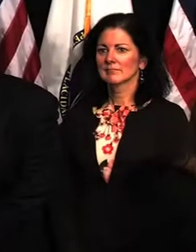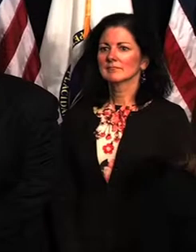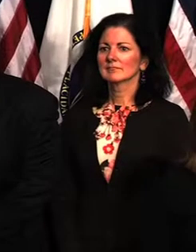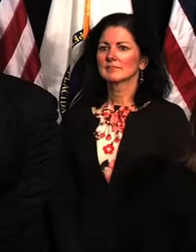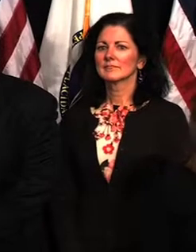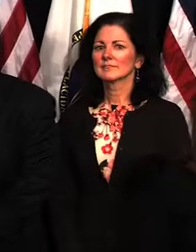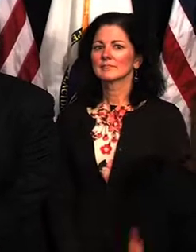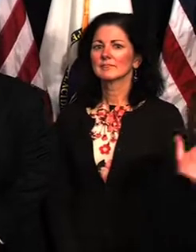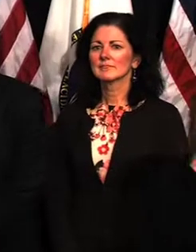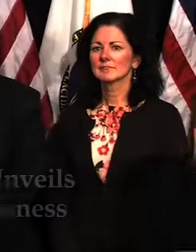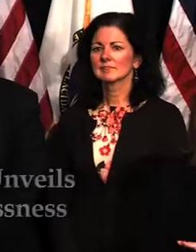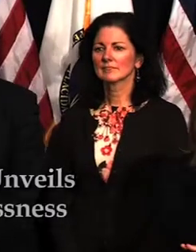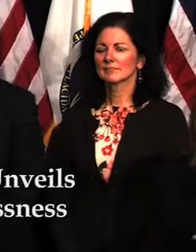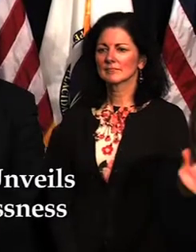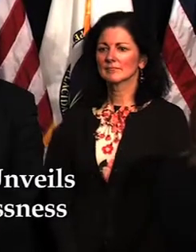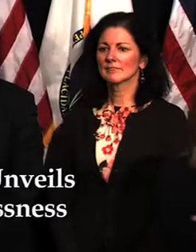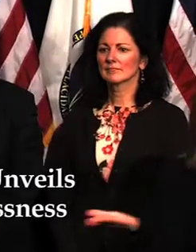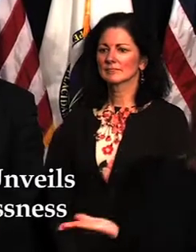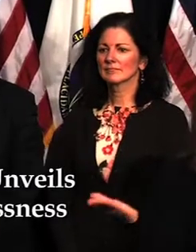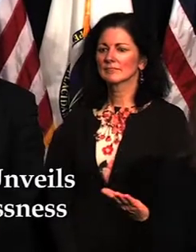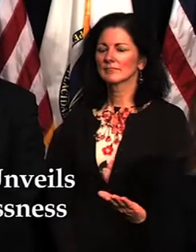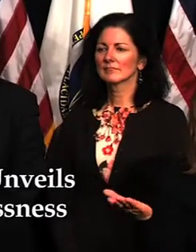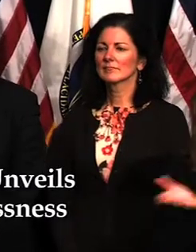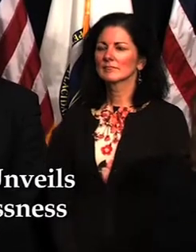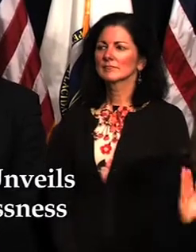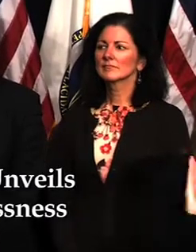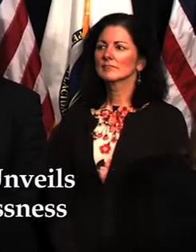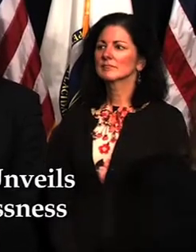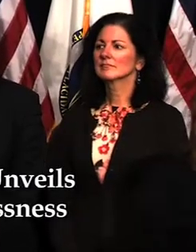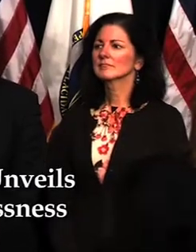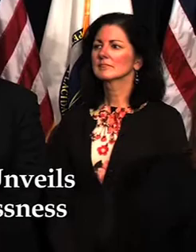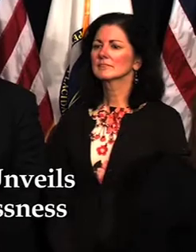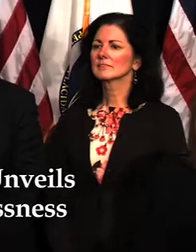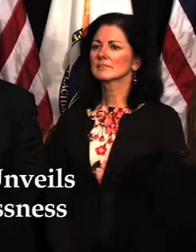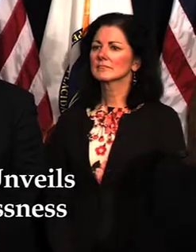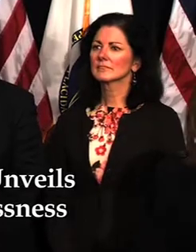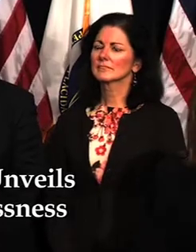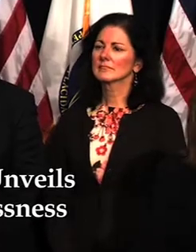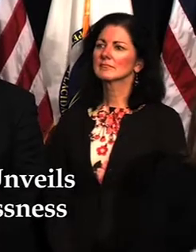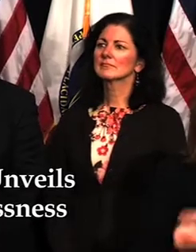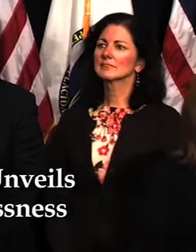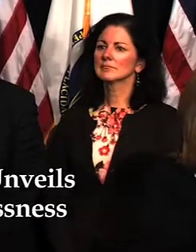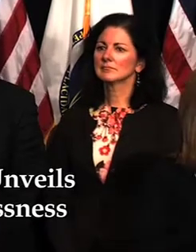Good afternoon, everybody. As part of our fiscal '16 budget, we're proposing a series